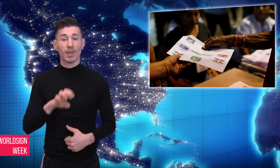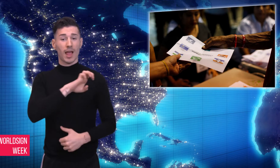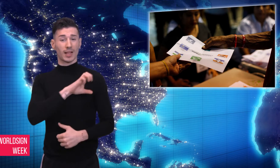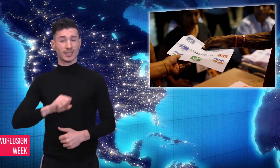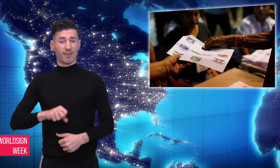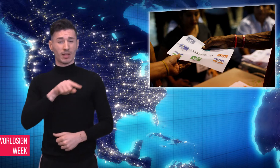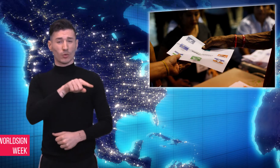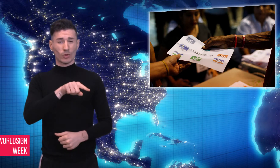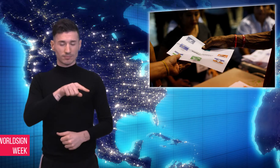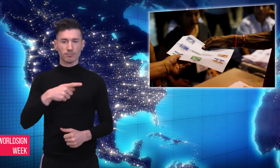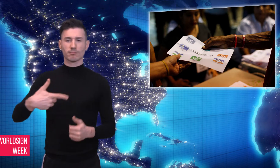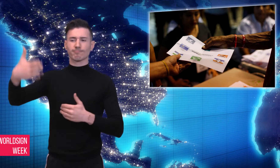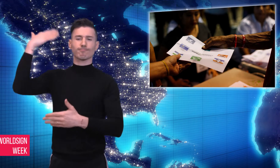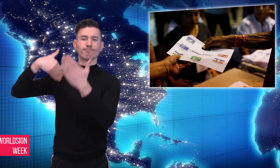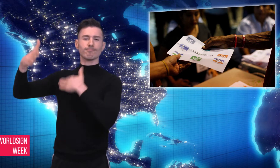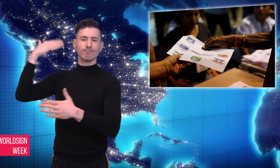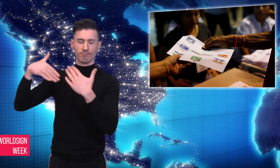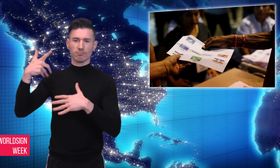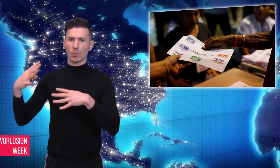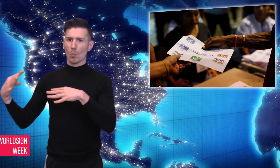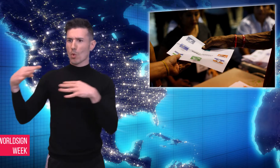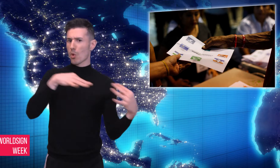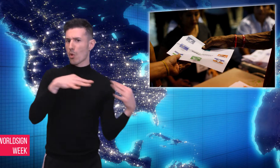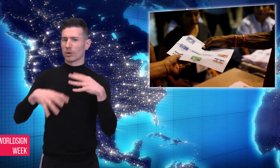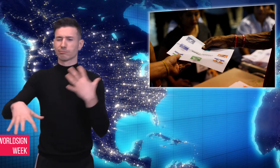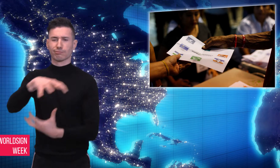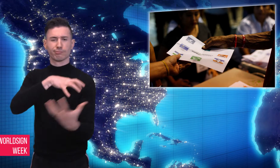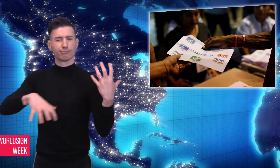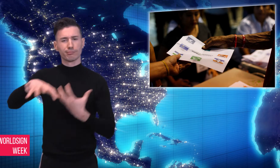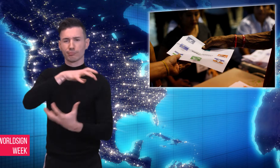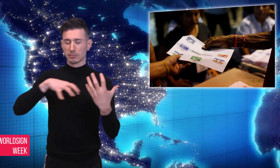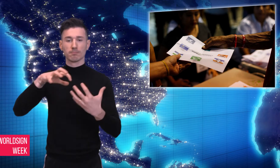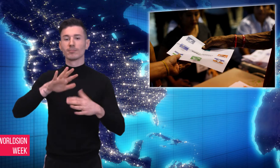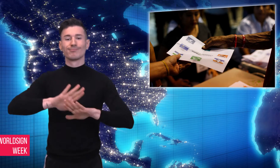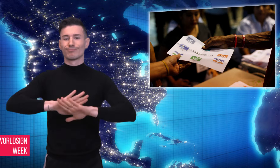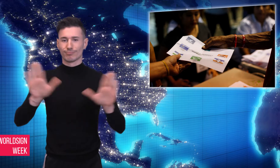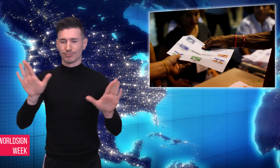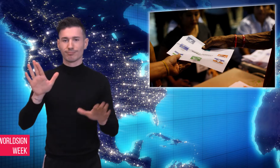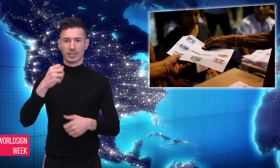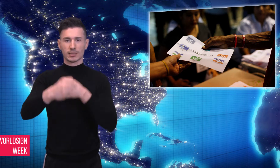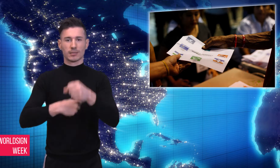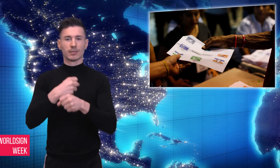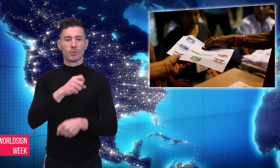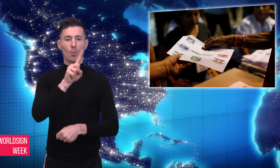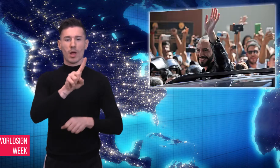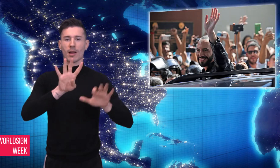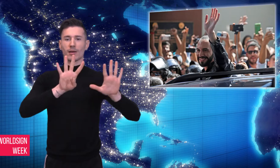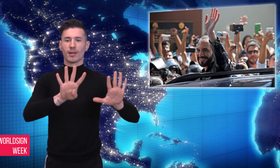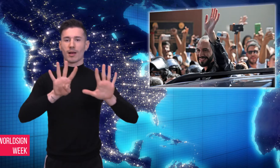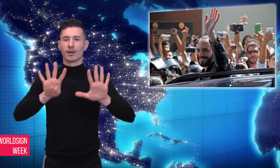parties that hold the most seats. El Salvador has been